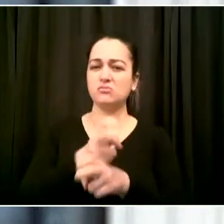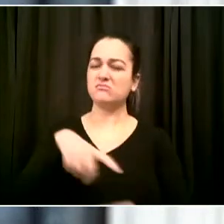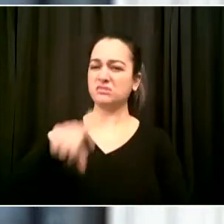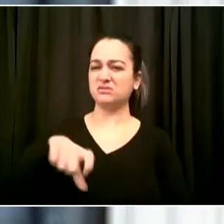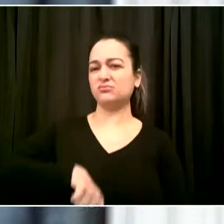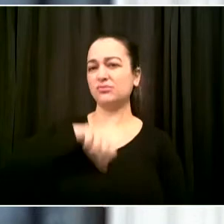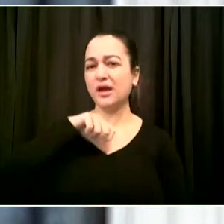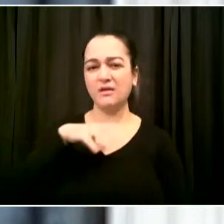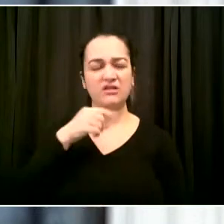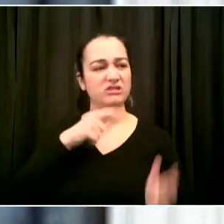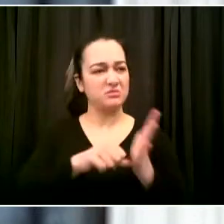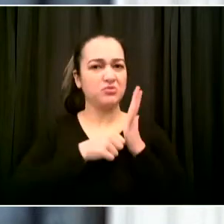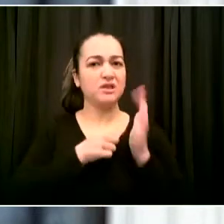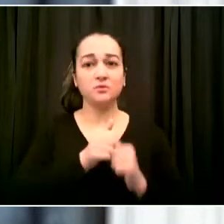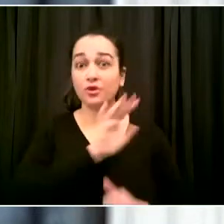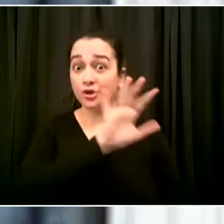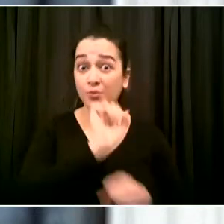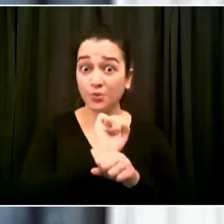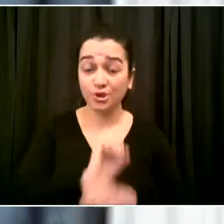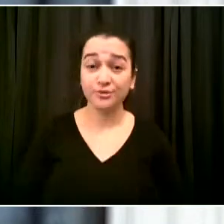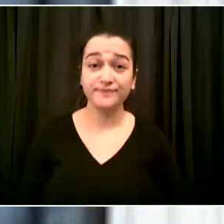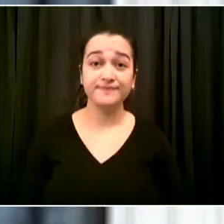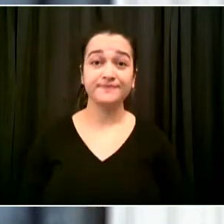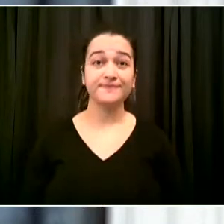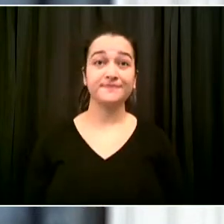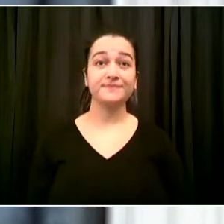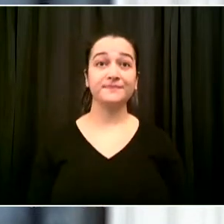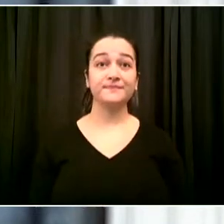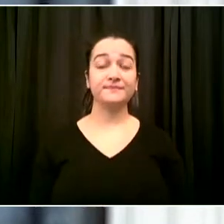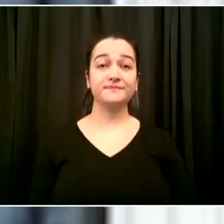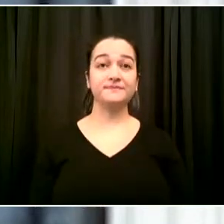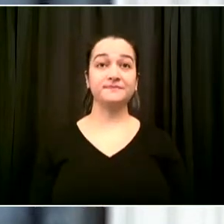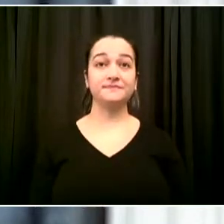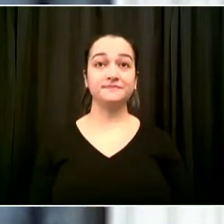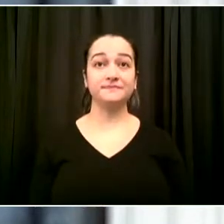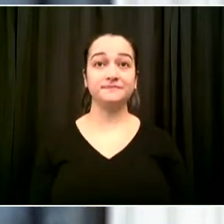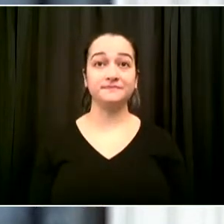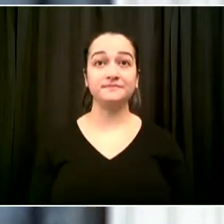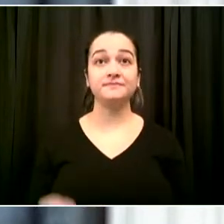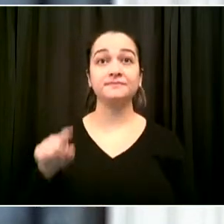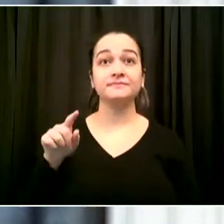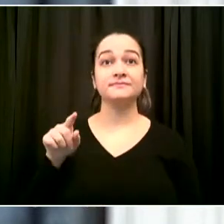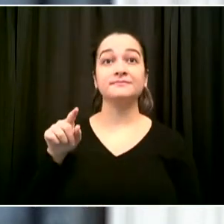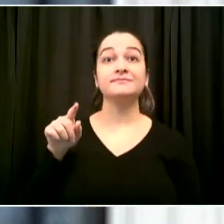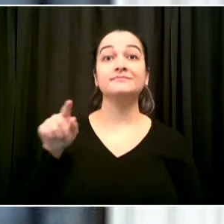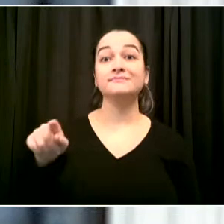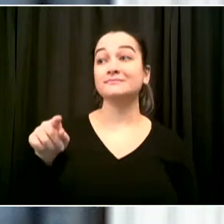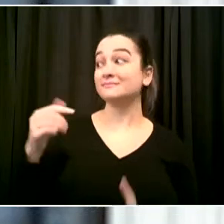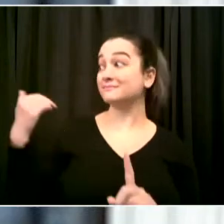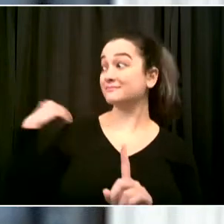LEARNING FFM ROM RO HOME. YOU ARE INCREDIBLE. WE ARE VERY PROUD OF YOU. WE HAVE COME A LONG WAY SINCE